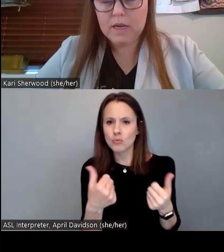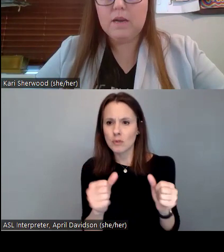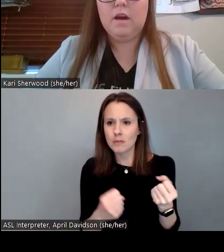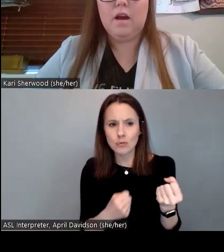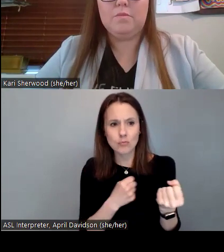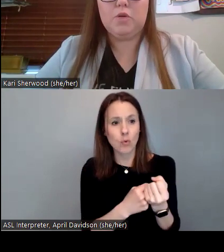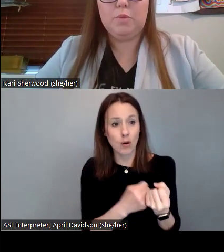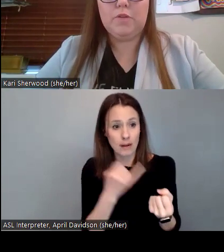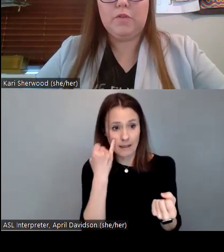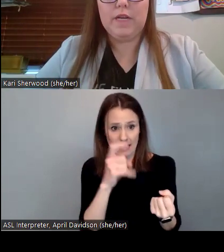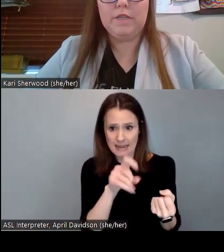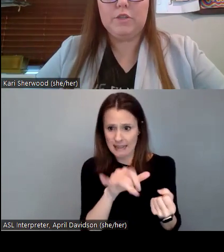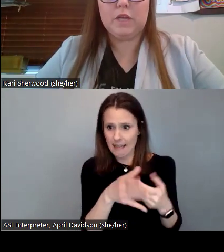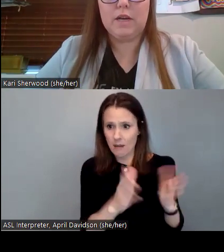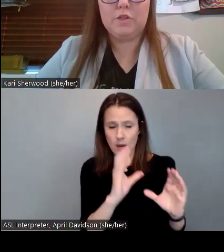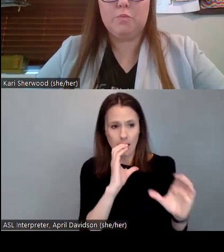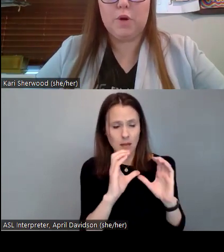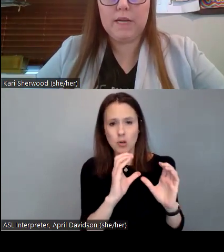communicate. Don't be afraid to just kind of jump right